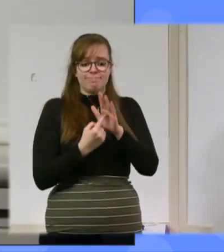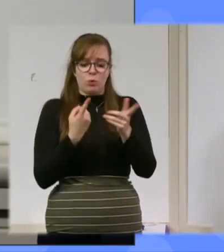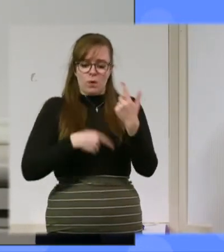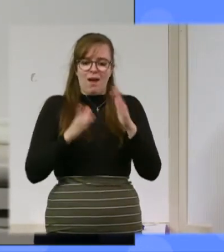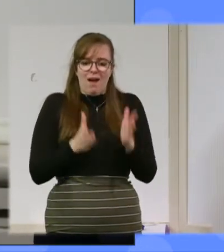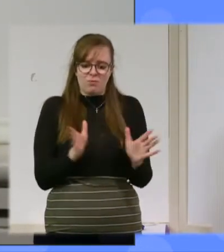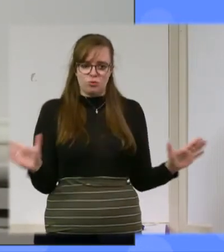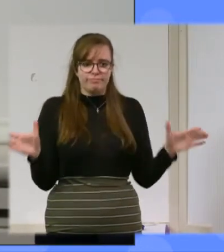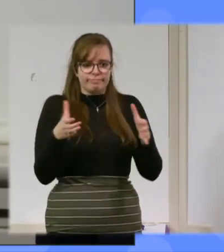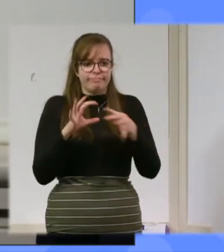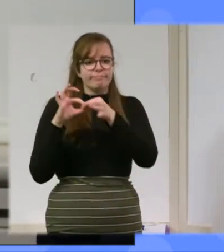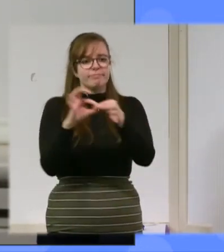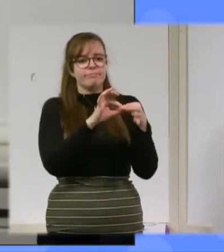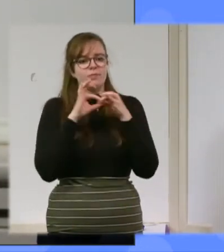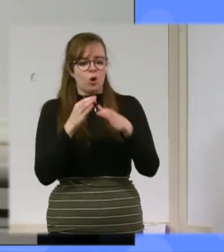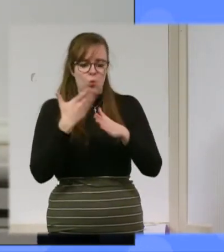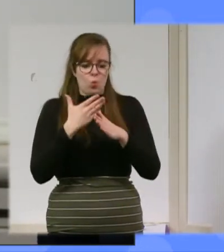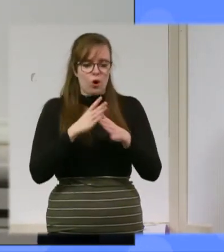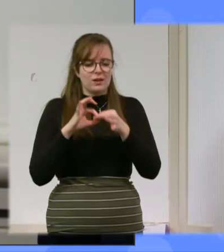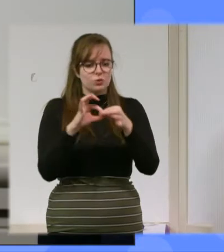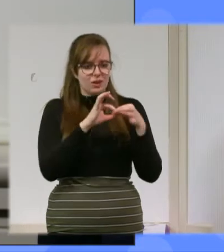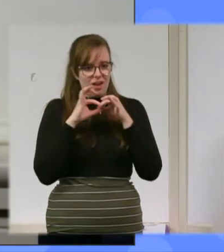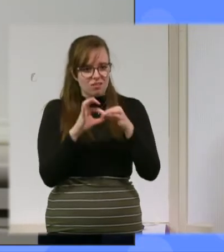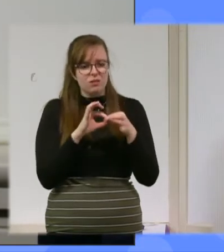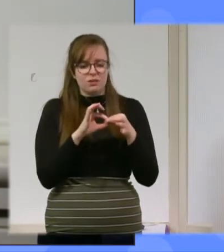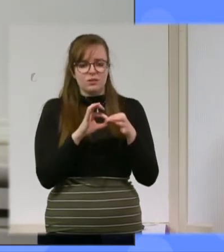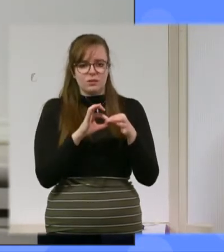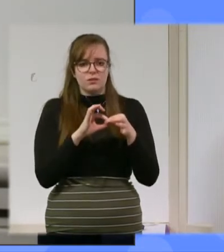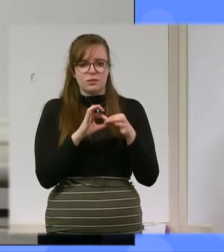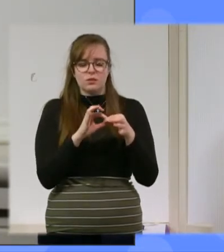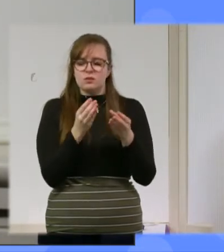again we start working together on you know the some of some of the challenges